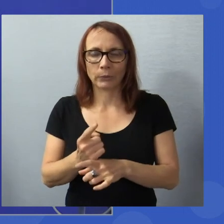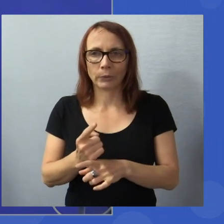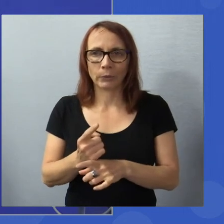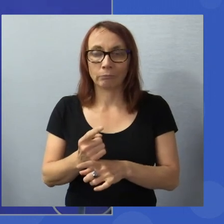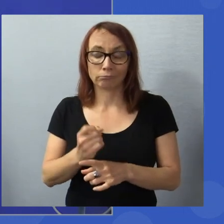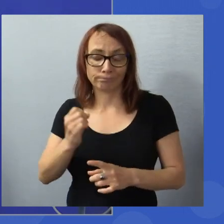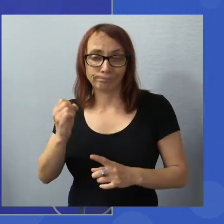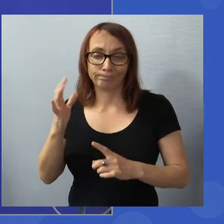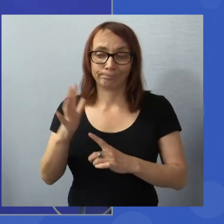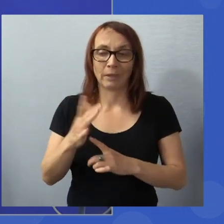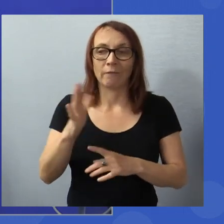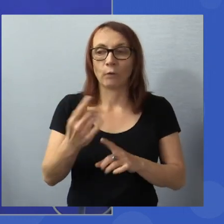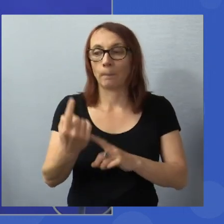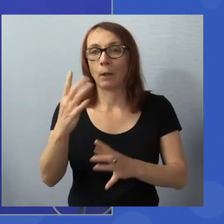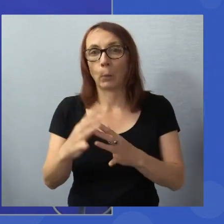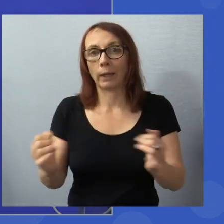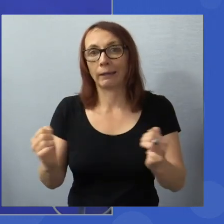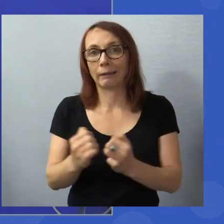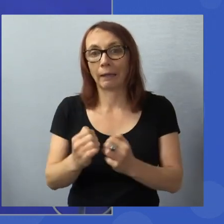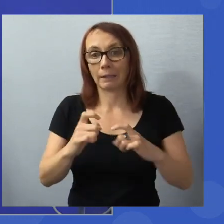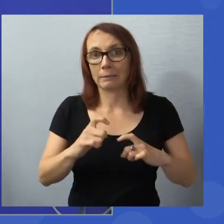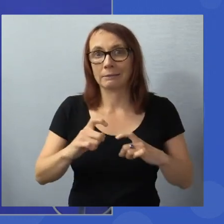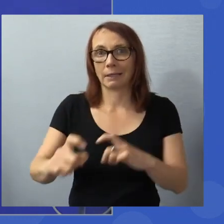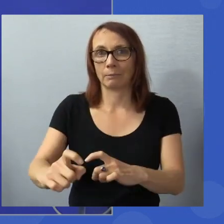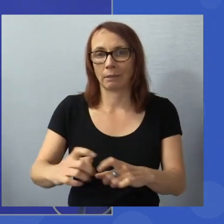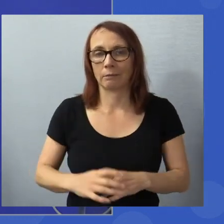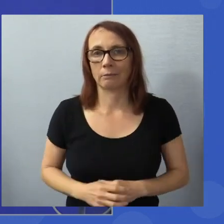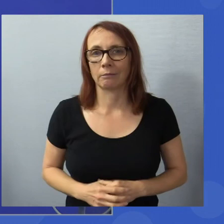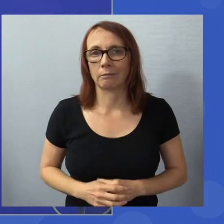came out of the previous weekend around sustainability and how we how we balance